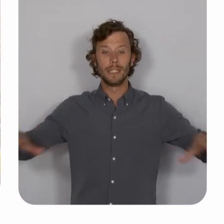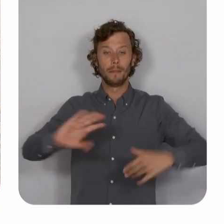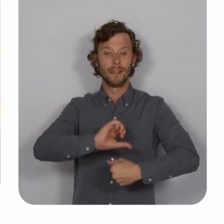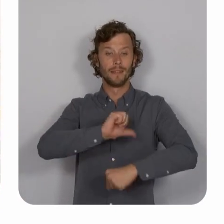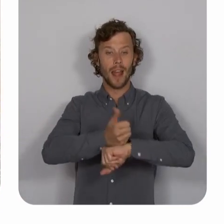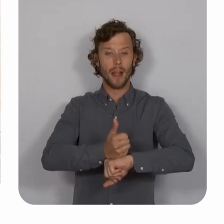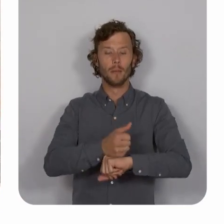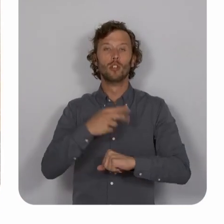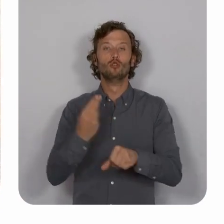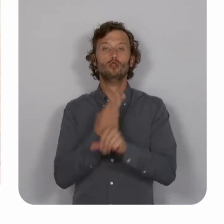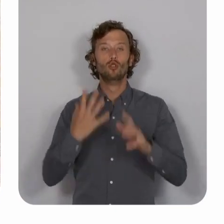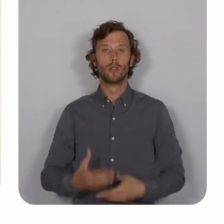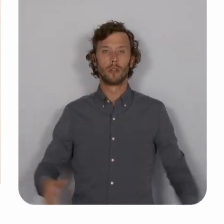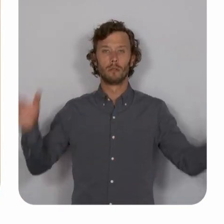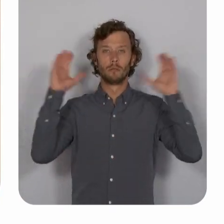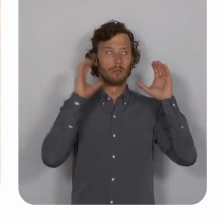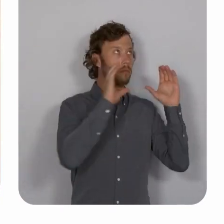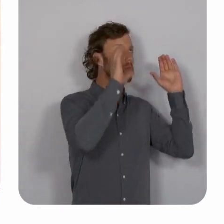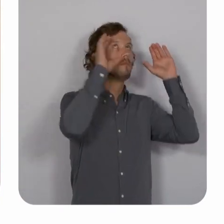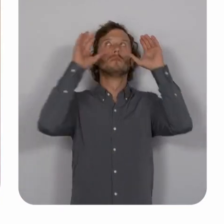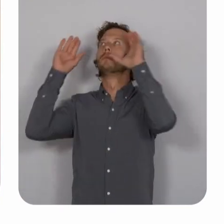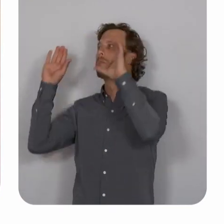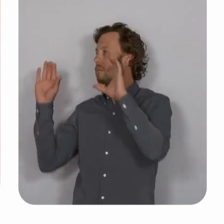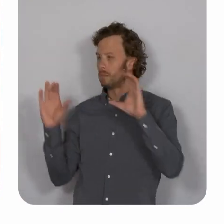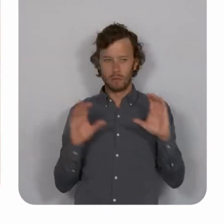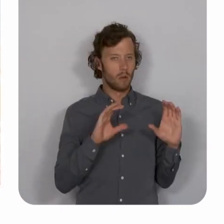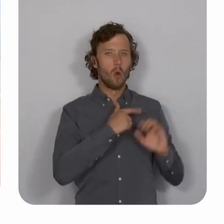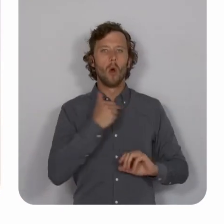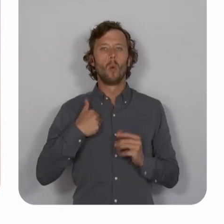we automatically create a representation of their space,